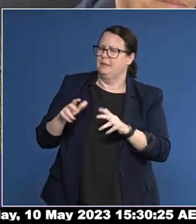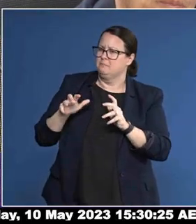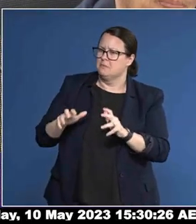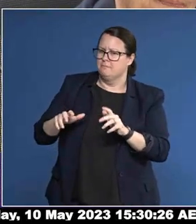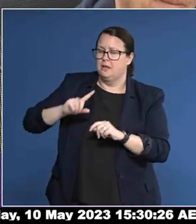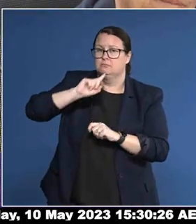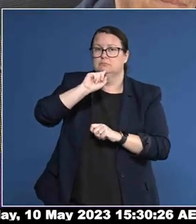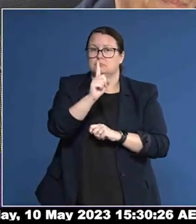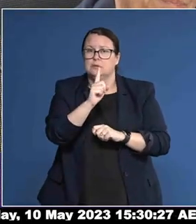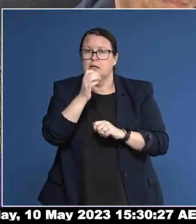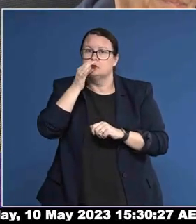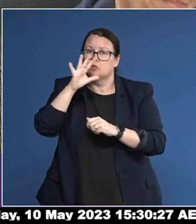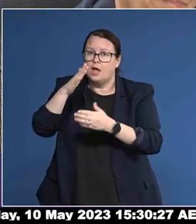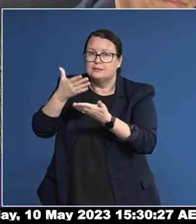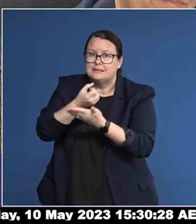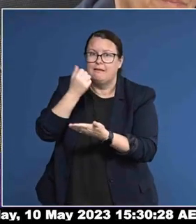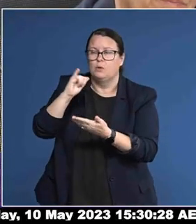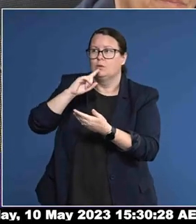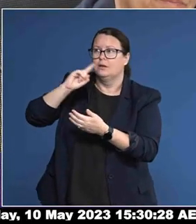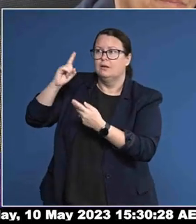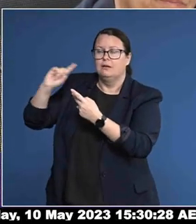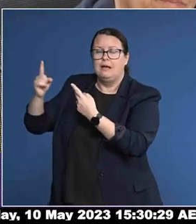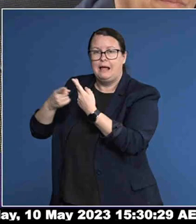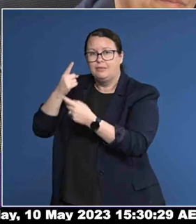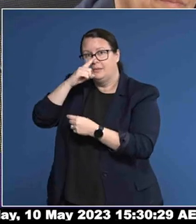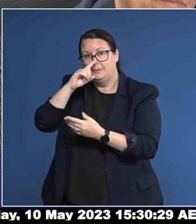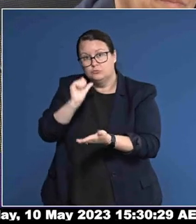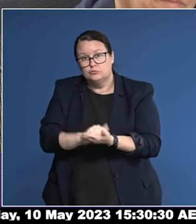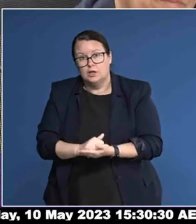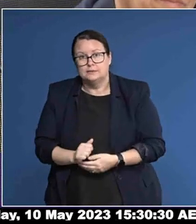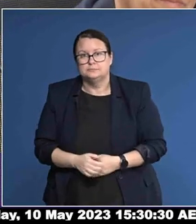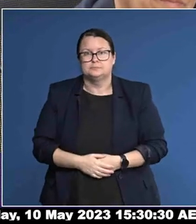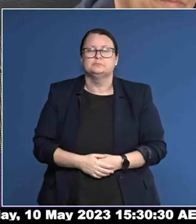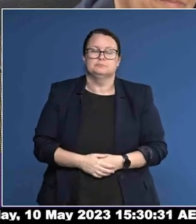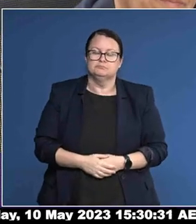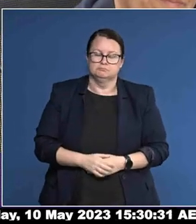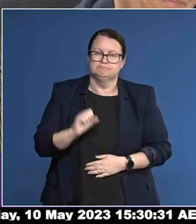Child Safety or other relevant agencies; is that right? That's correct, the area manager at the time.